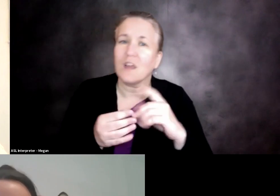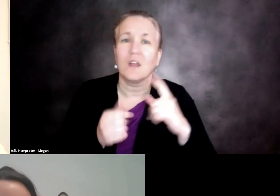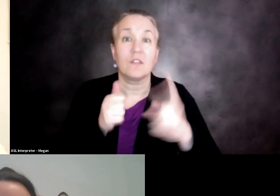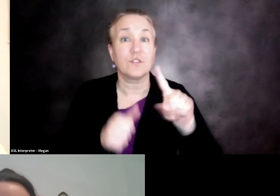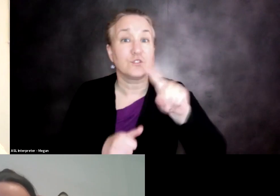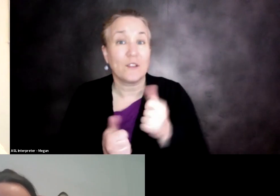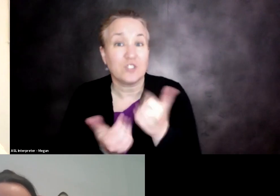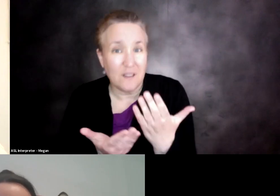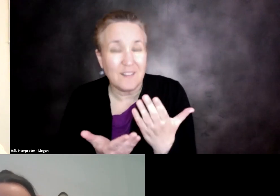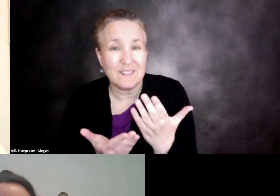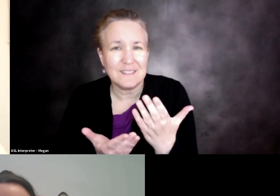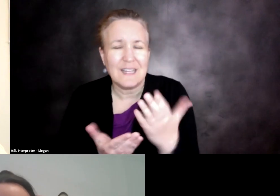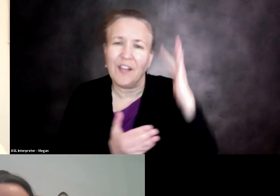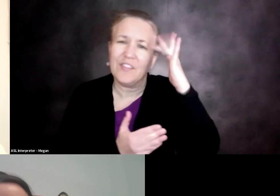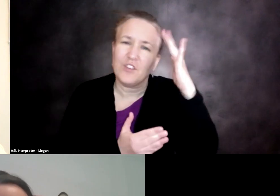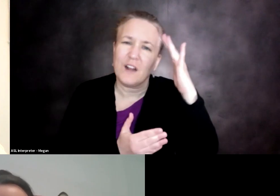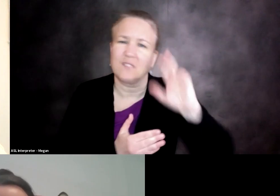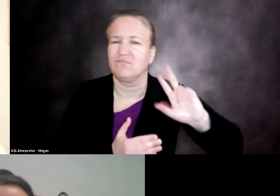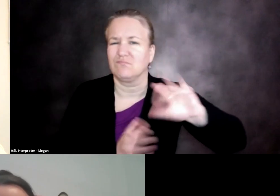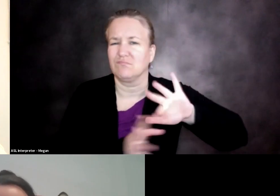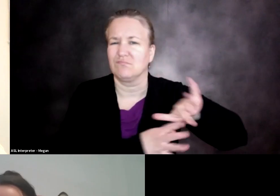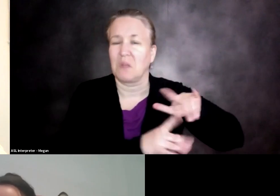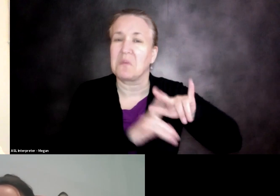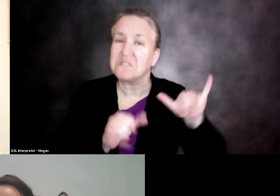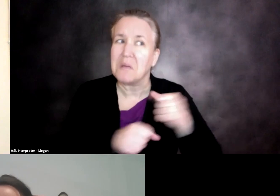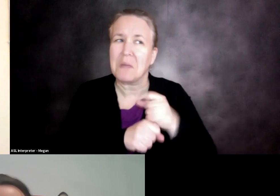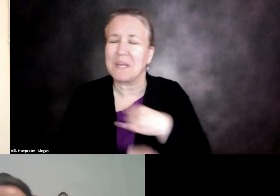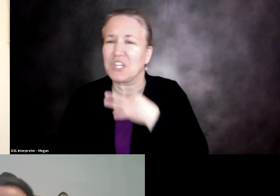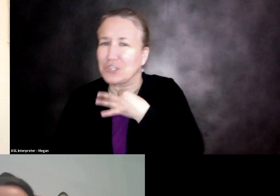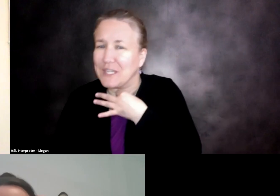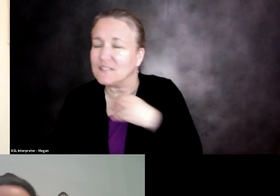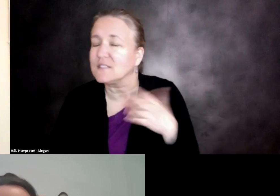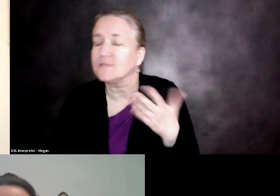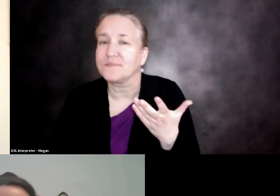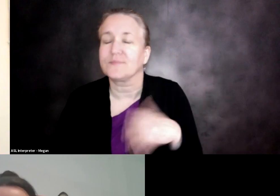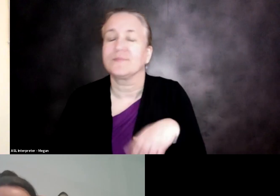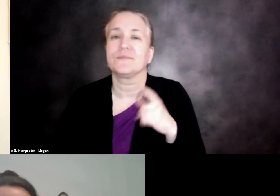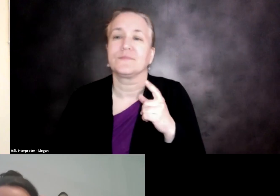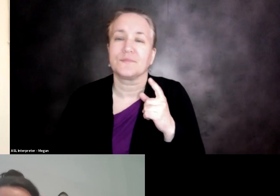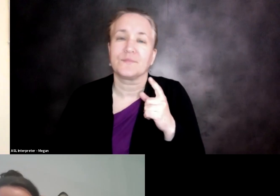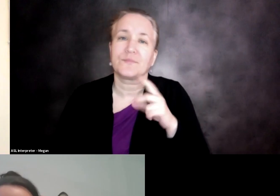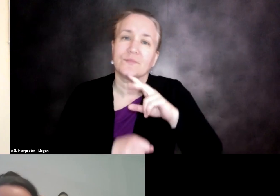is quite un-theoretical, but it made me very curious. Which is to say, of course historians